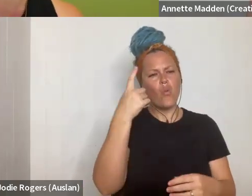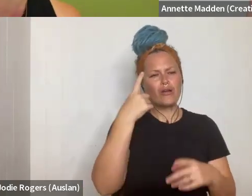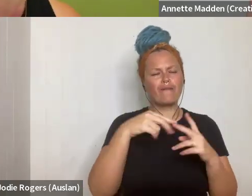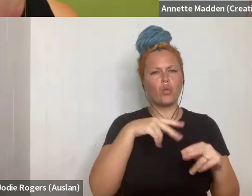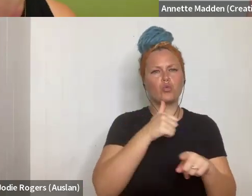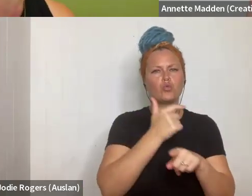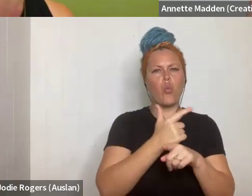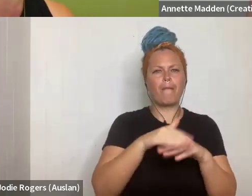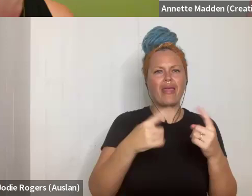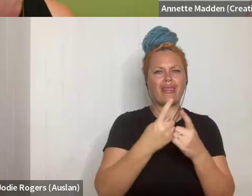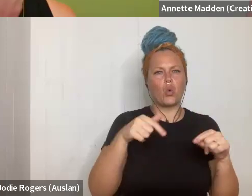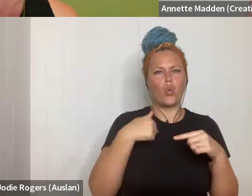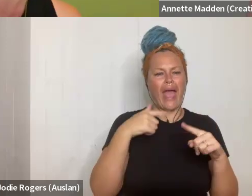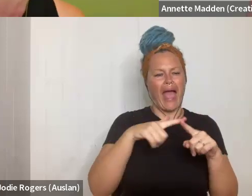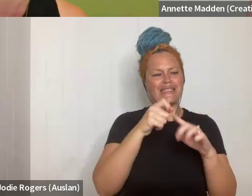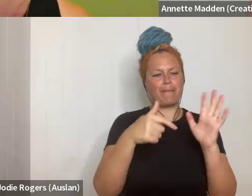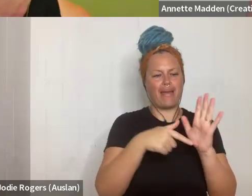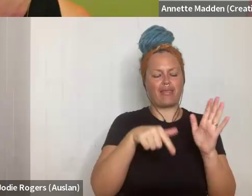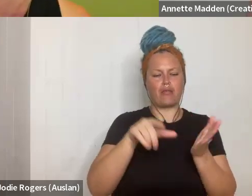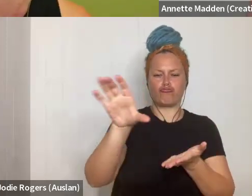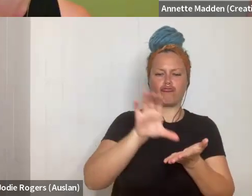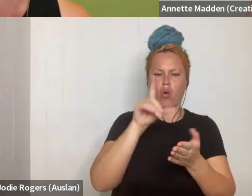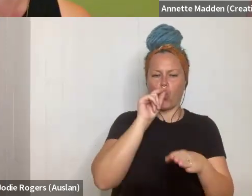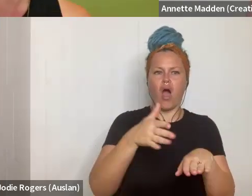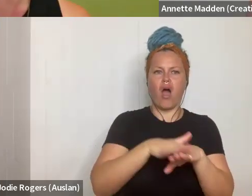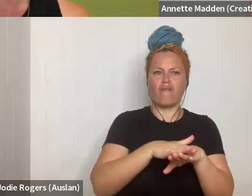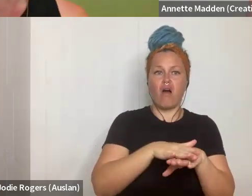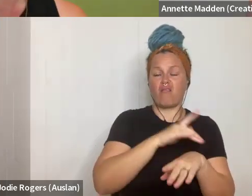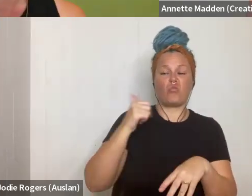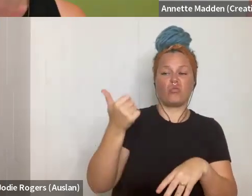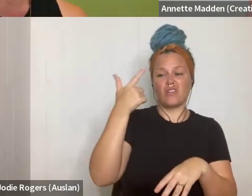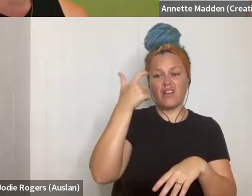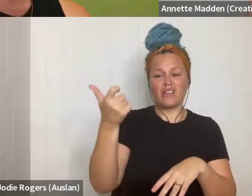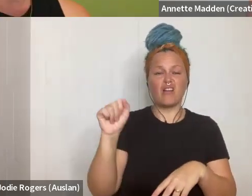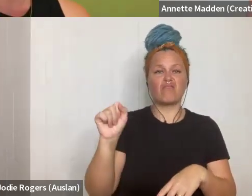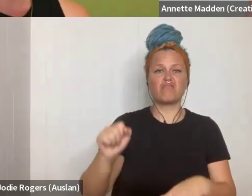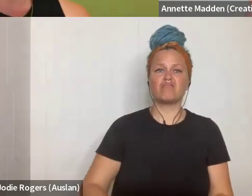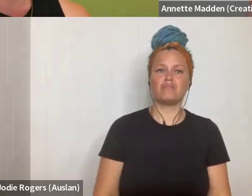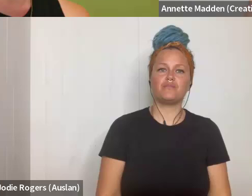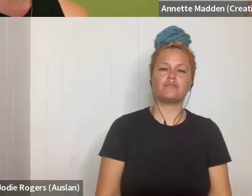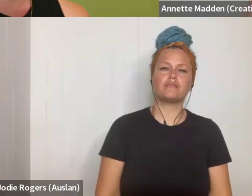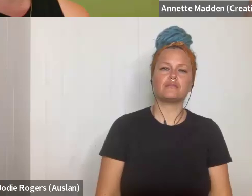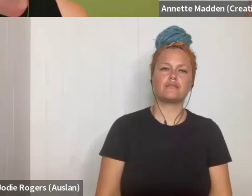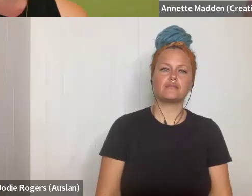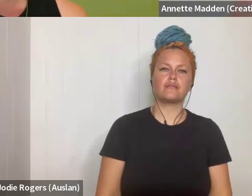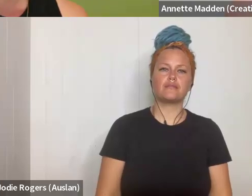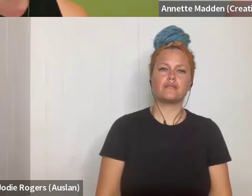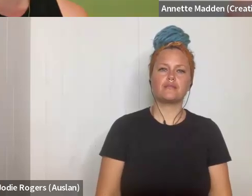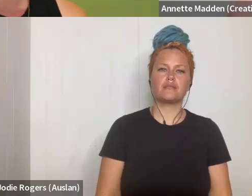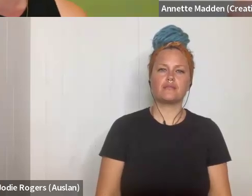that people might have at this point? I wonder if we should talk about the things